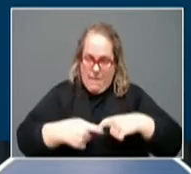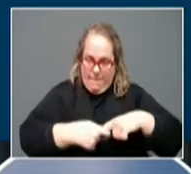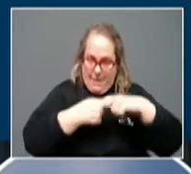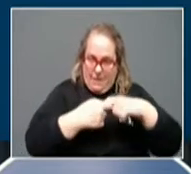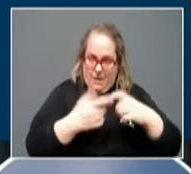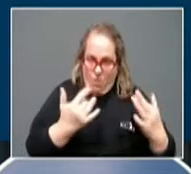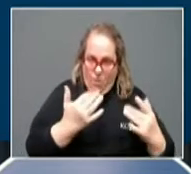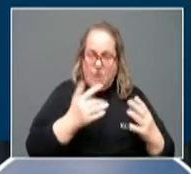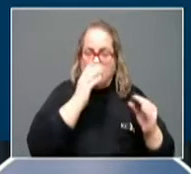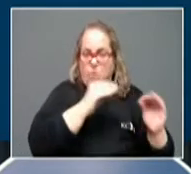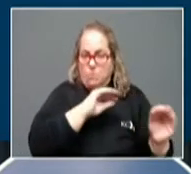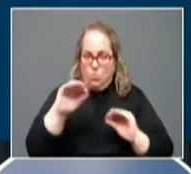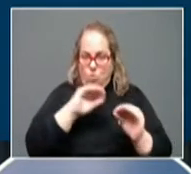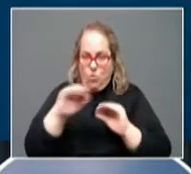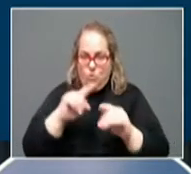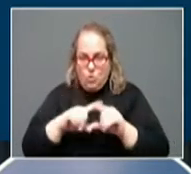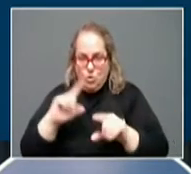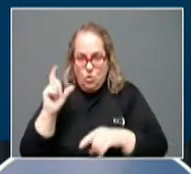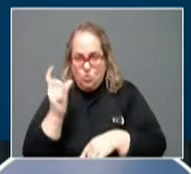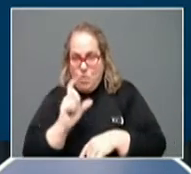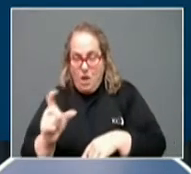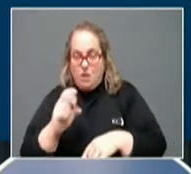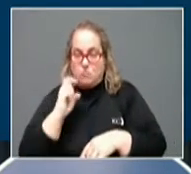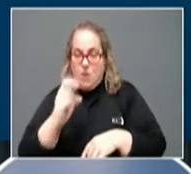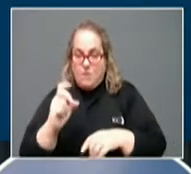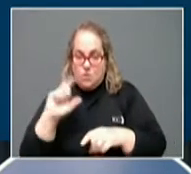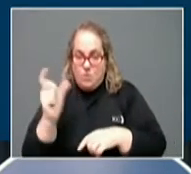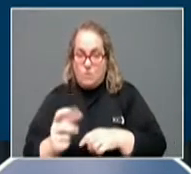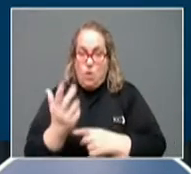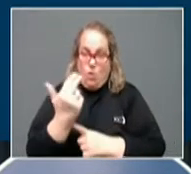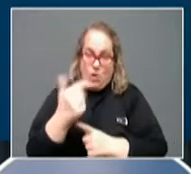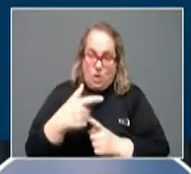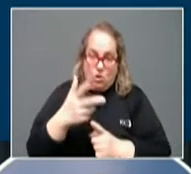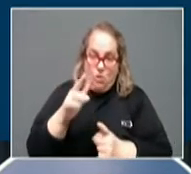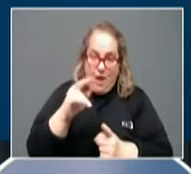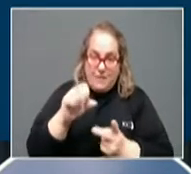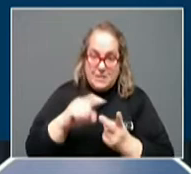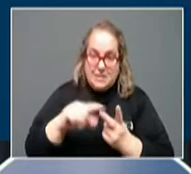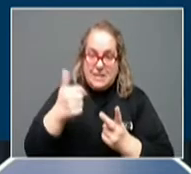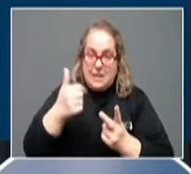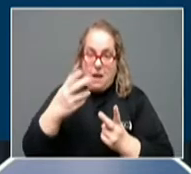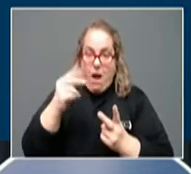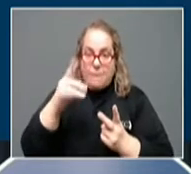That breaks down 13 in graves tenant Hopkins six in warren three in